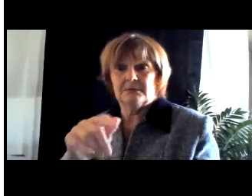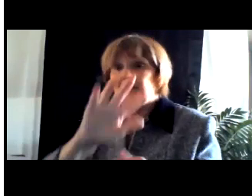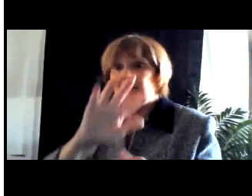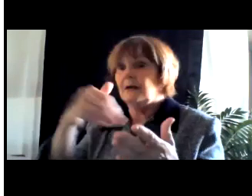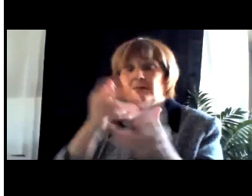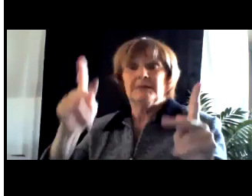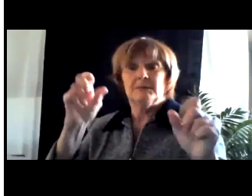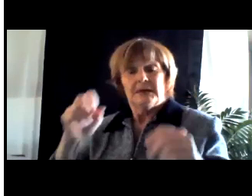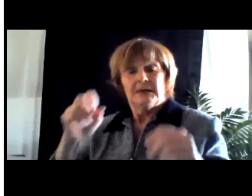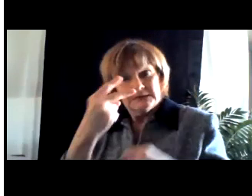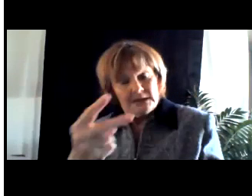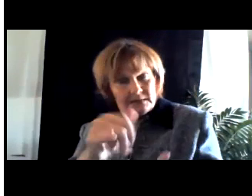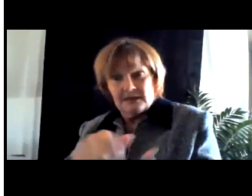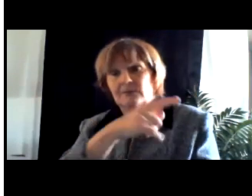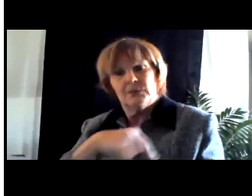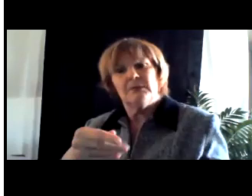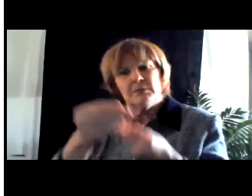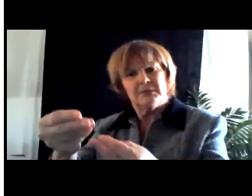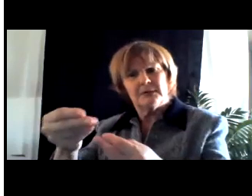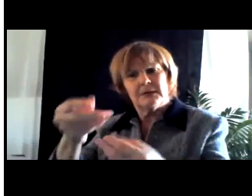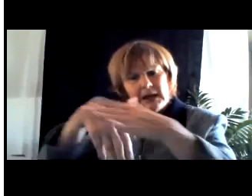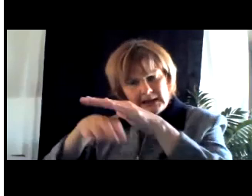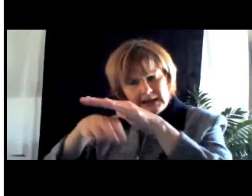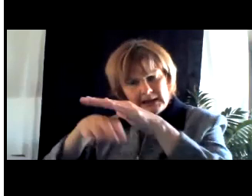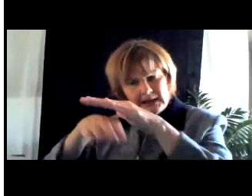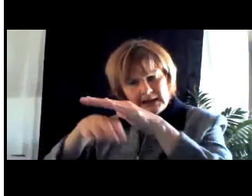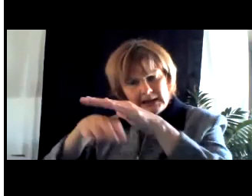we're gonna be providing collective access to one another as we go. Next slide.